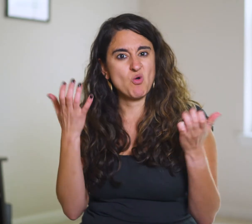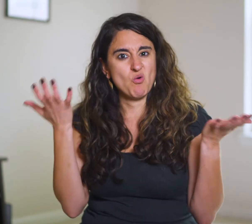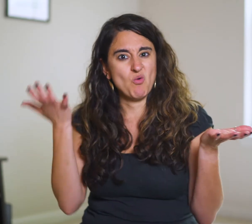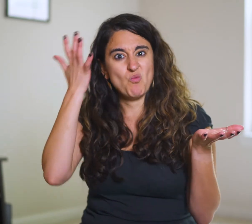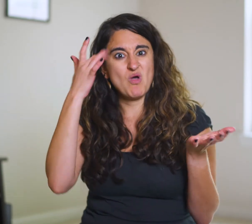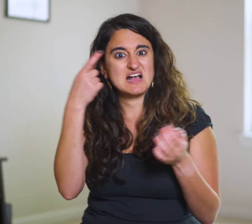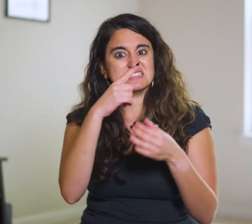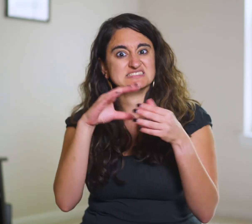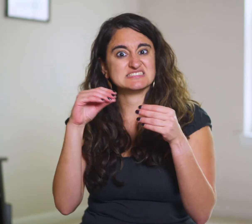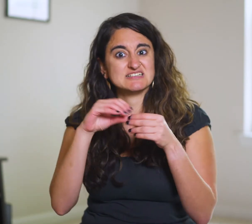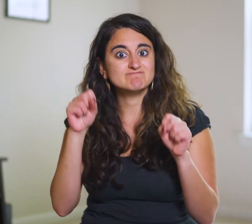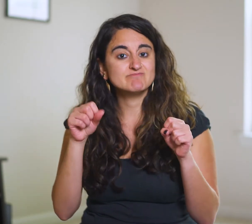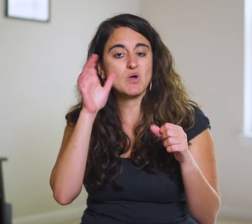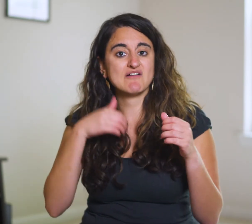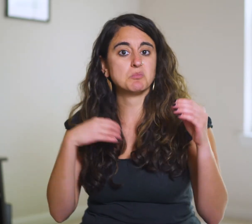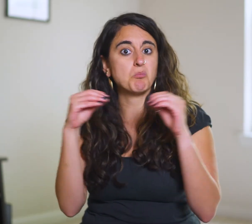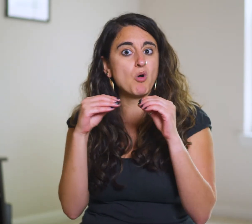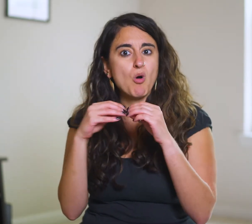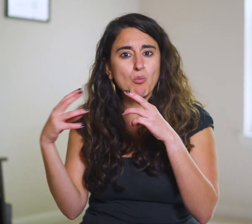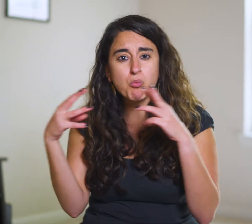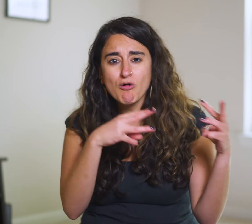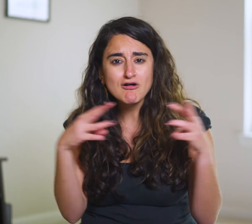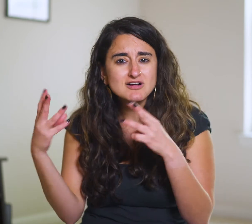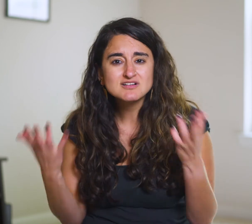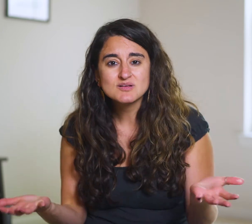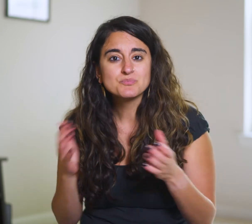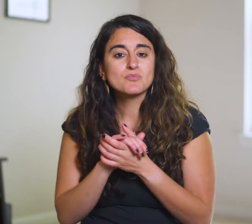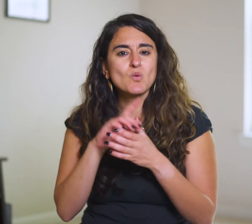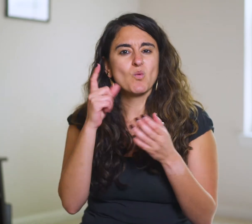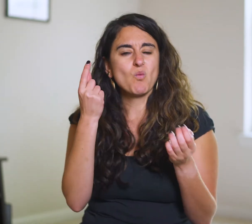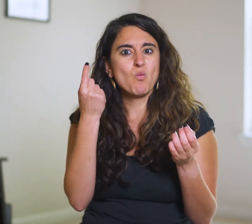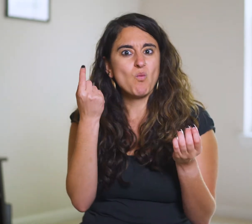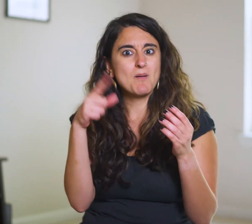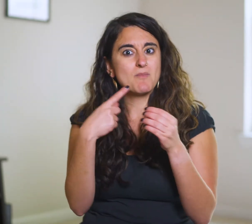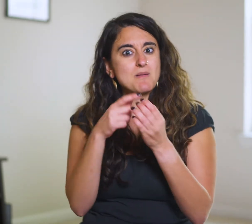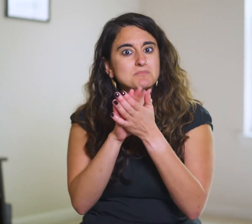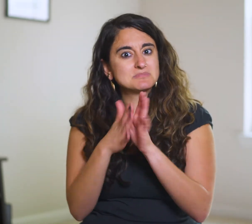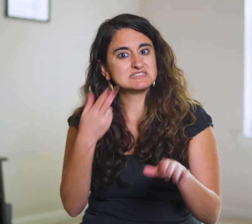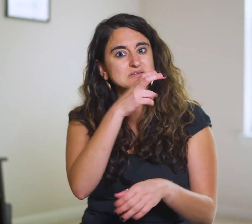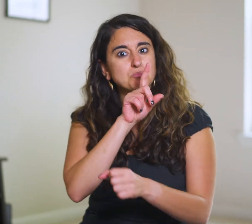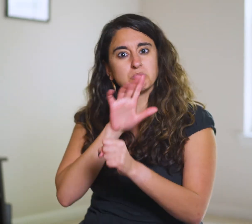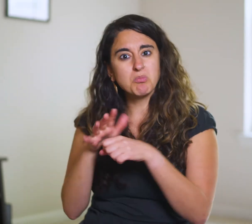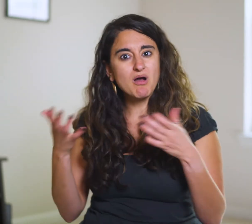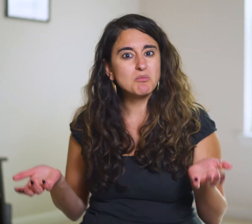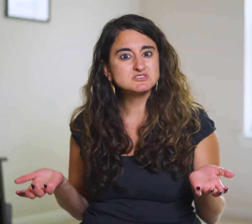So why is He saying there’ll be more wars? What about the peace He promised?